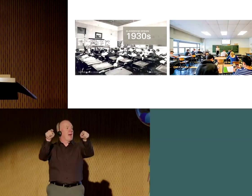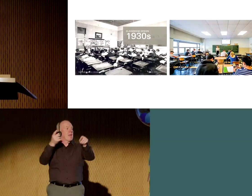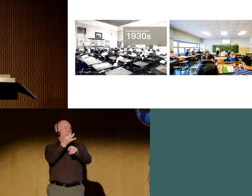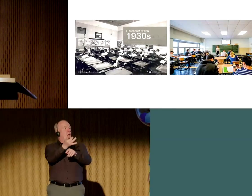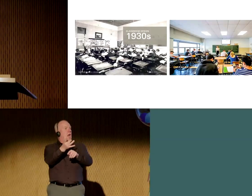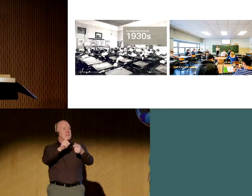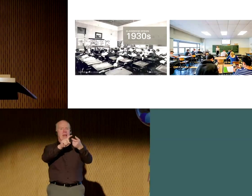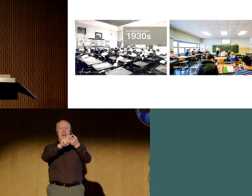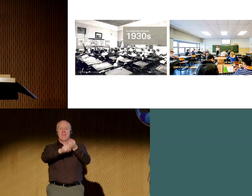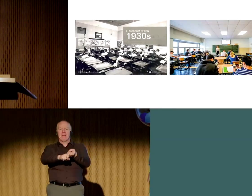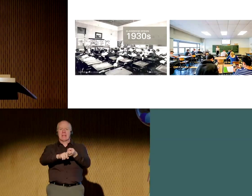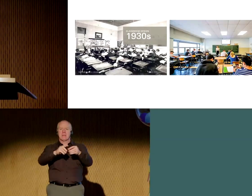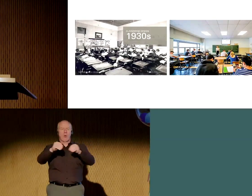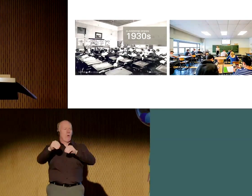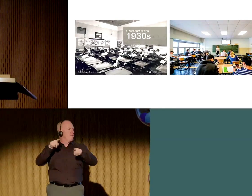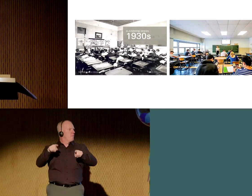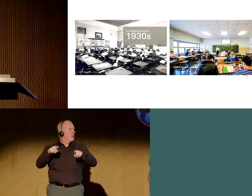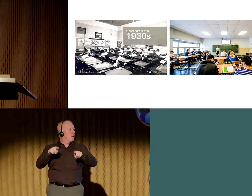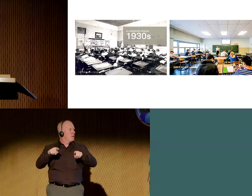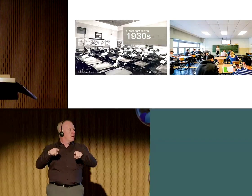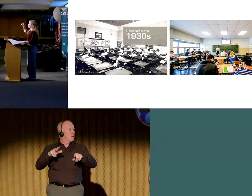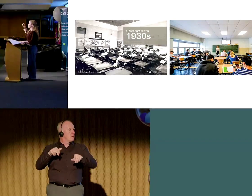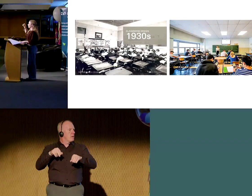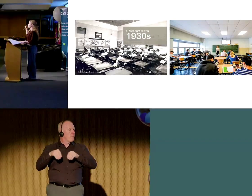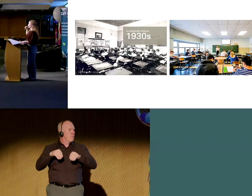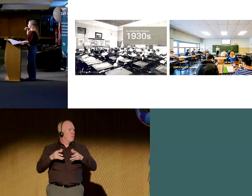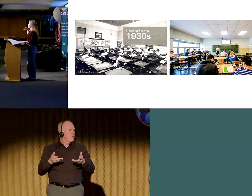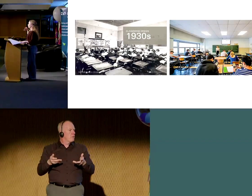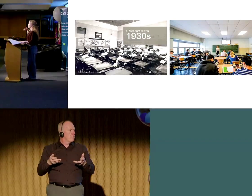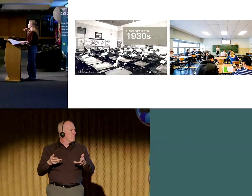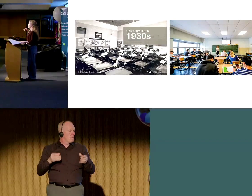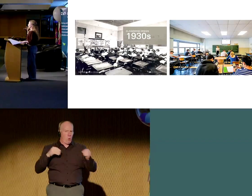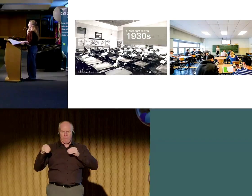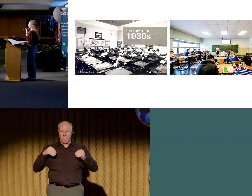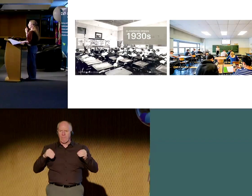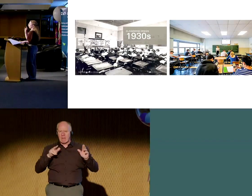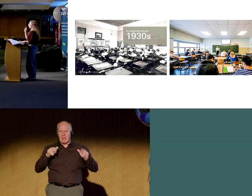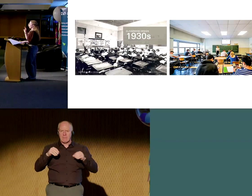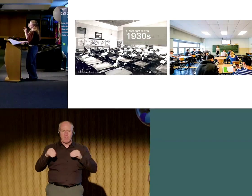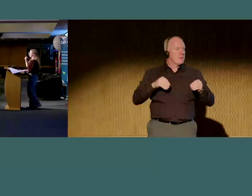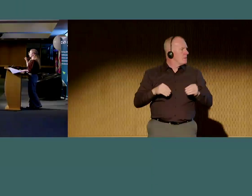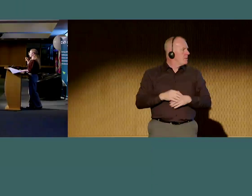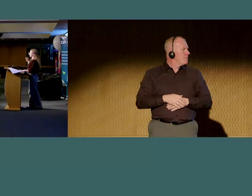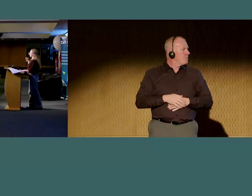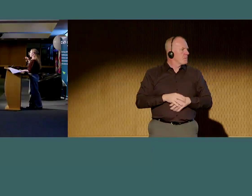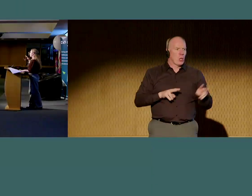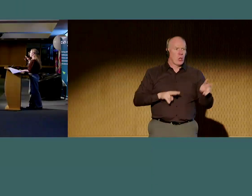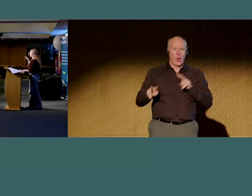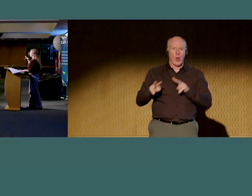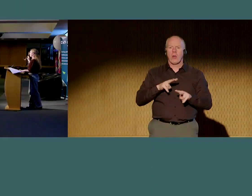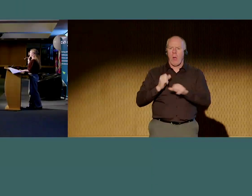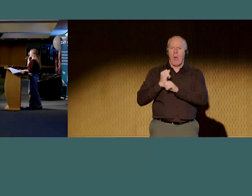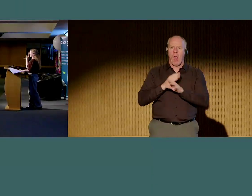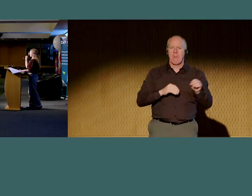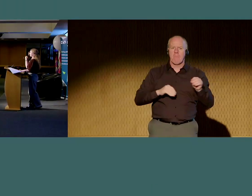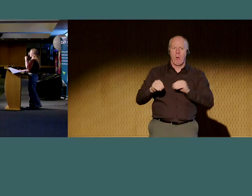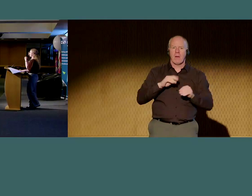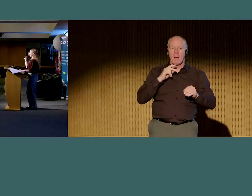fixed or movable? Movable. Get a quick look. They are movable, but they clicked together,